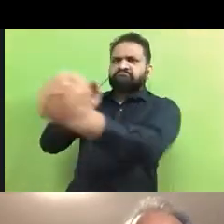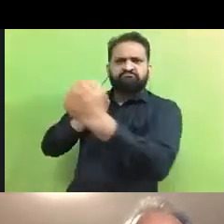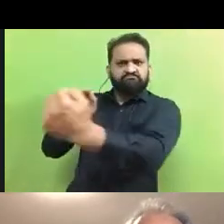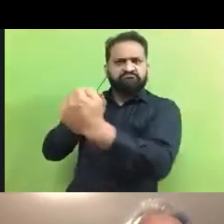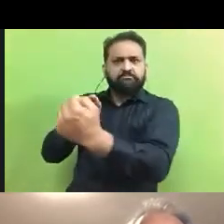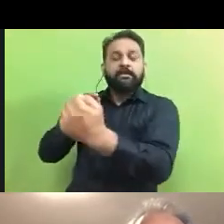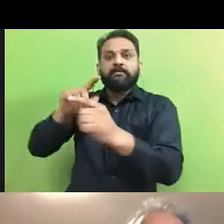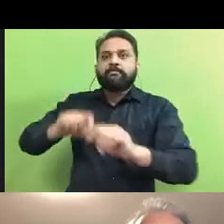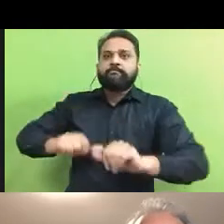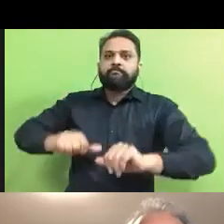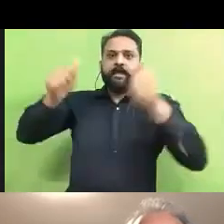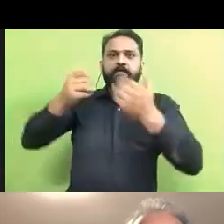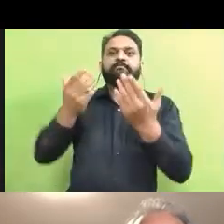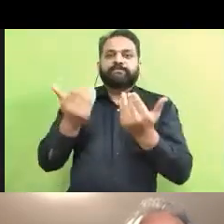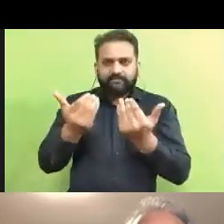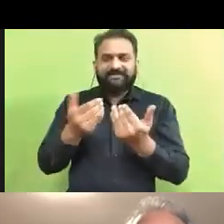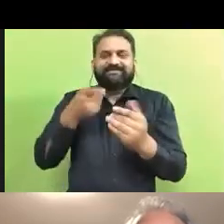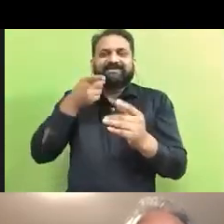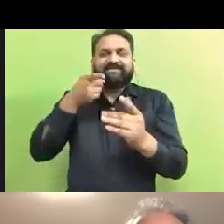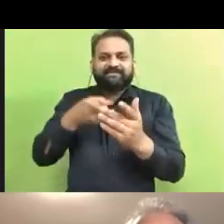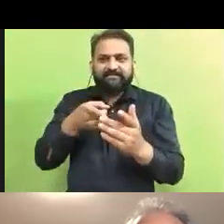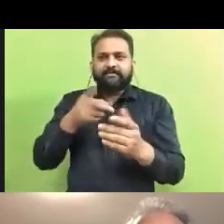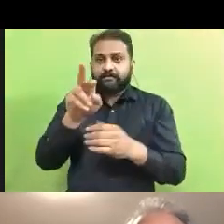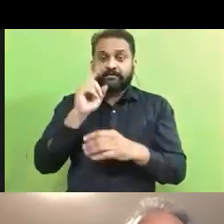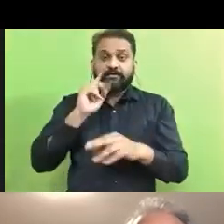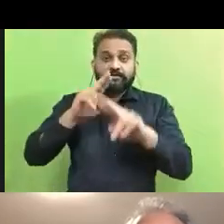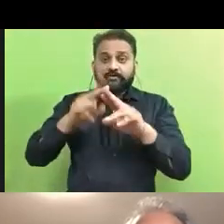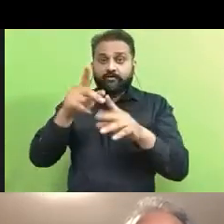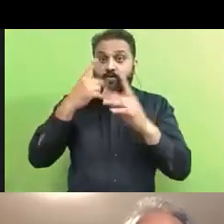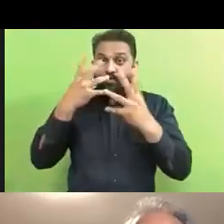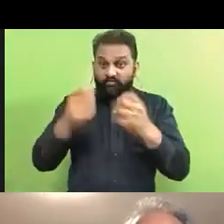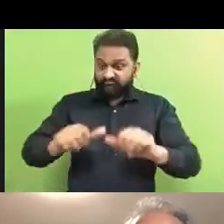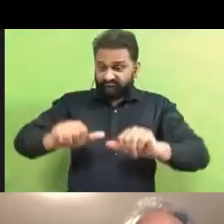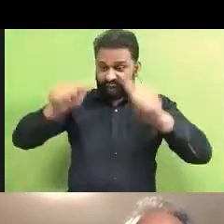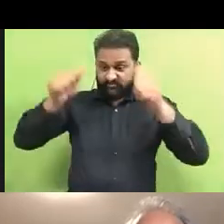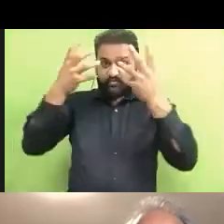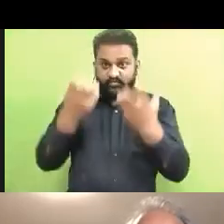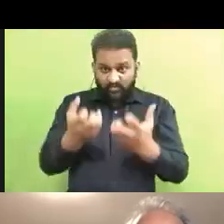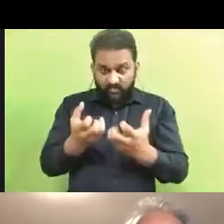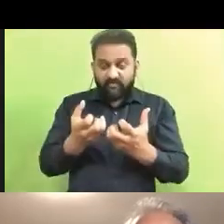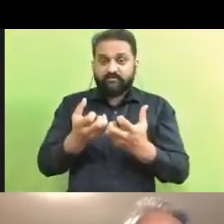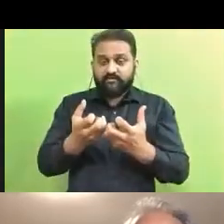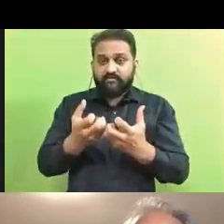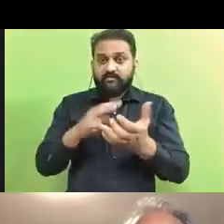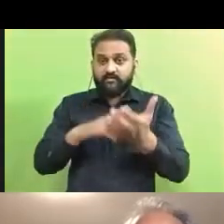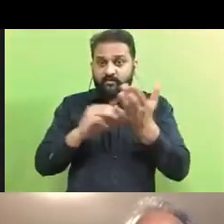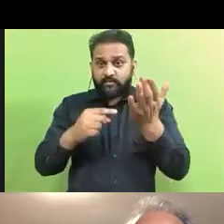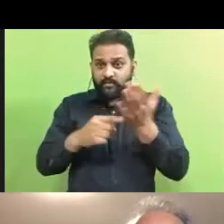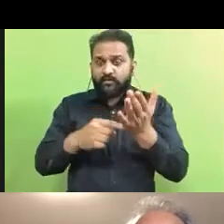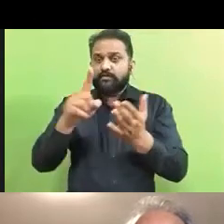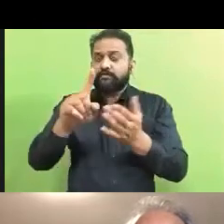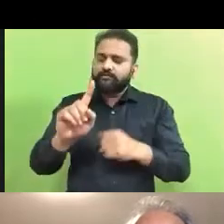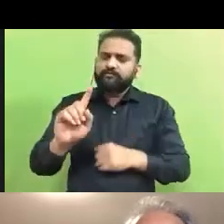so that's why if you want to succeed in the waste mode then you have to first master the facts